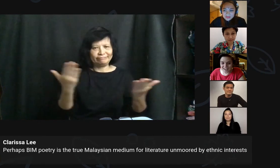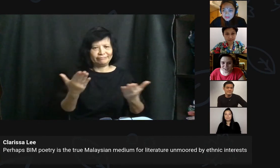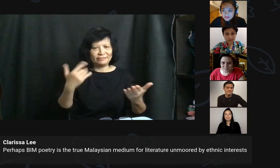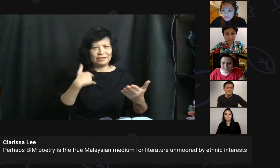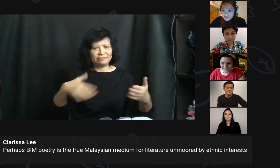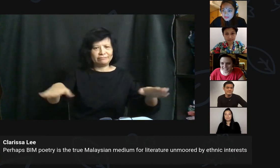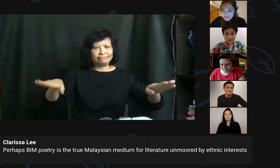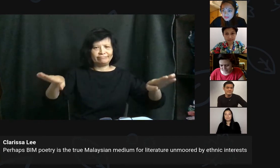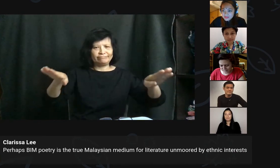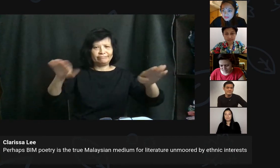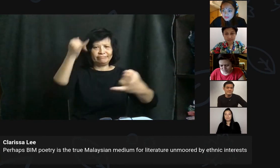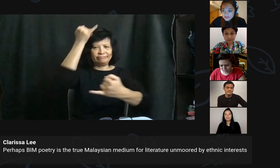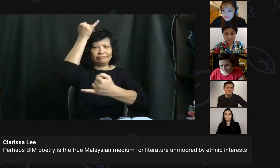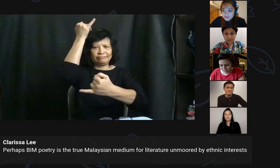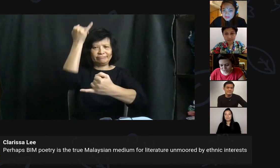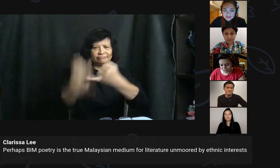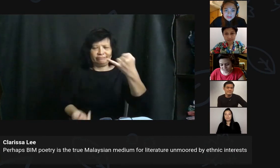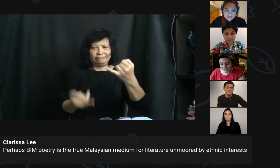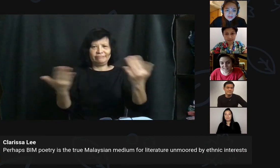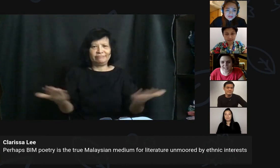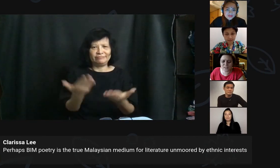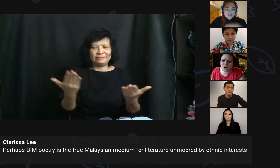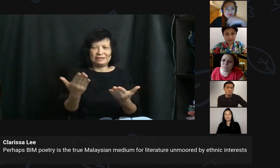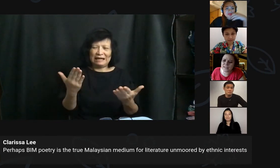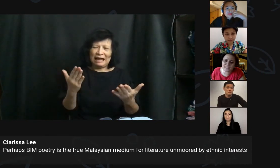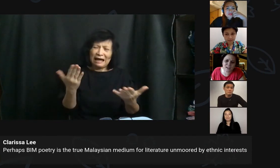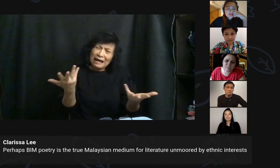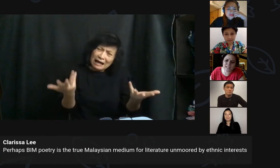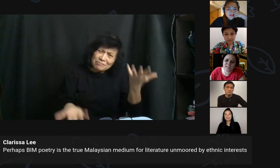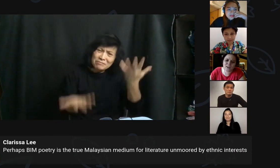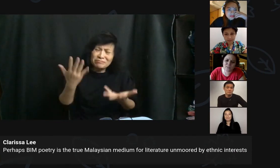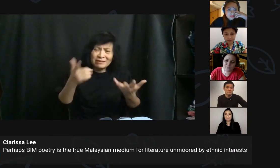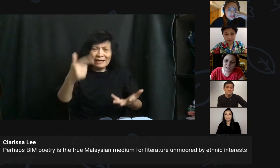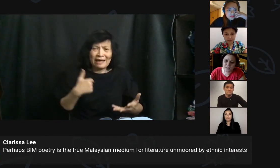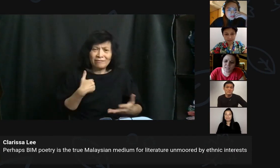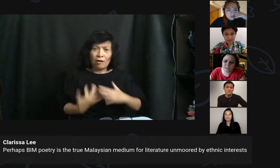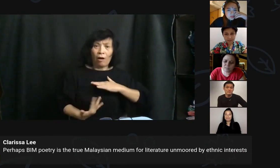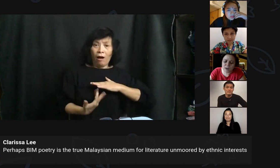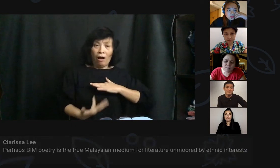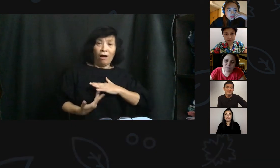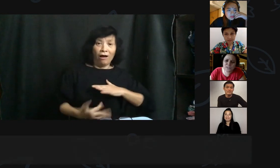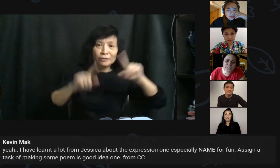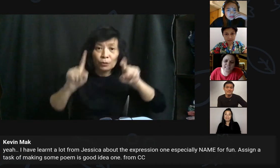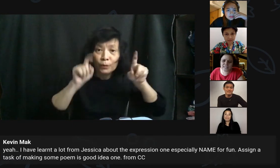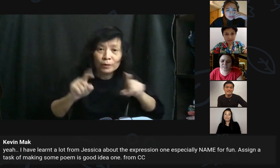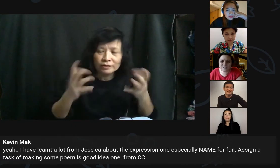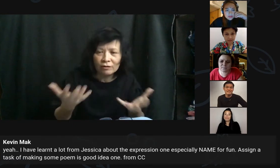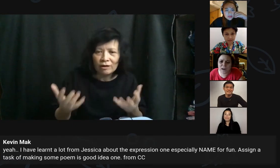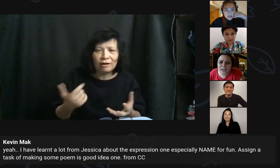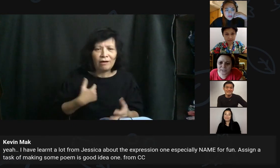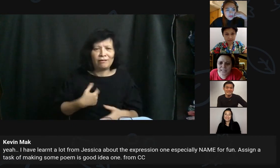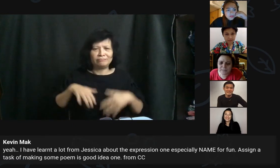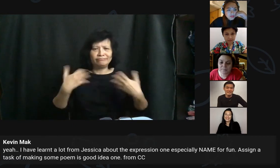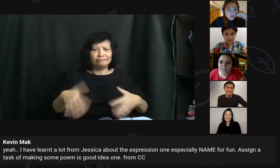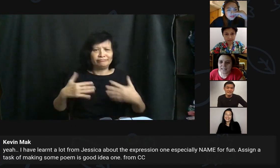unless there any burning questions. That comments are coming in are brilliant, they’re inspiring.